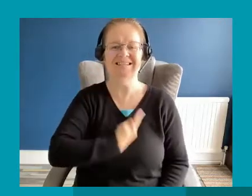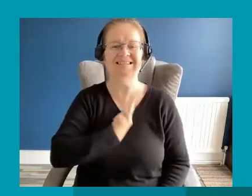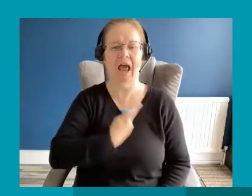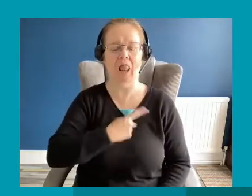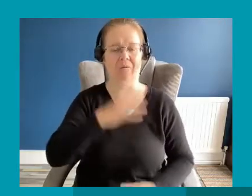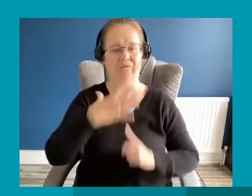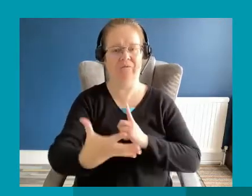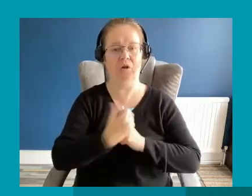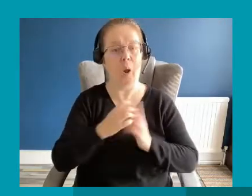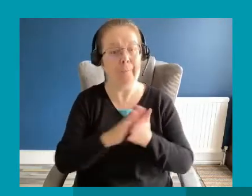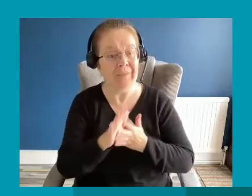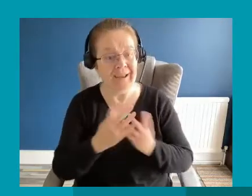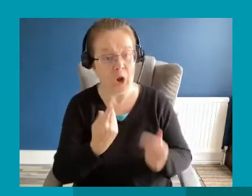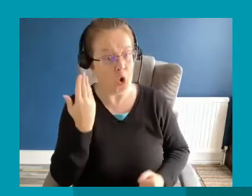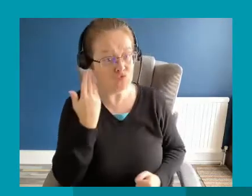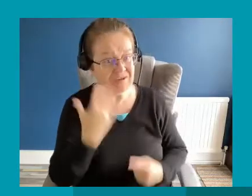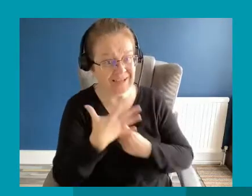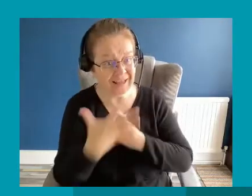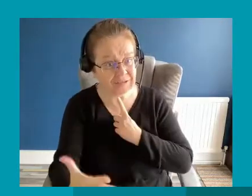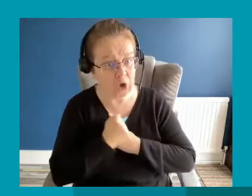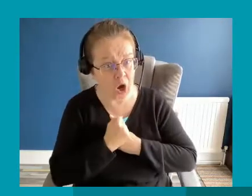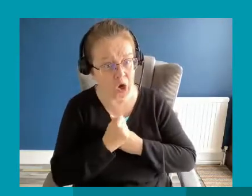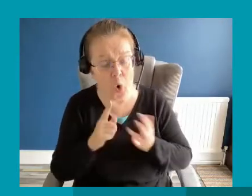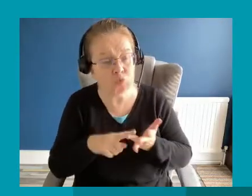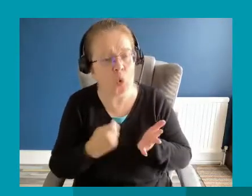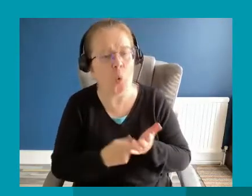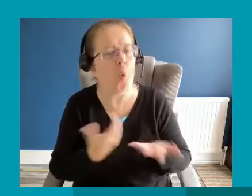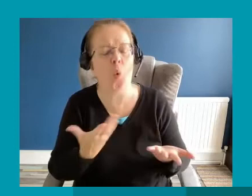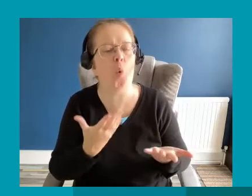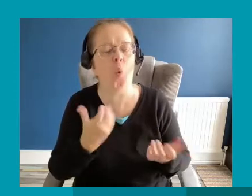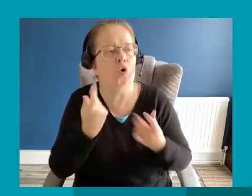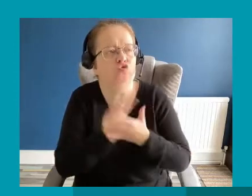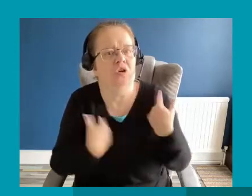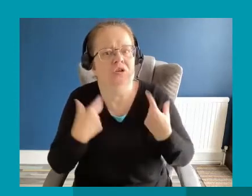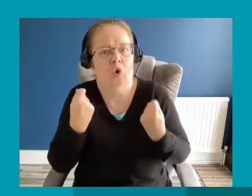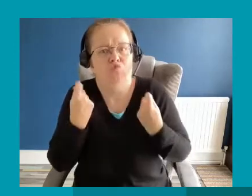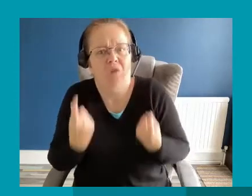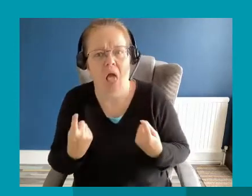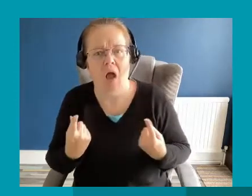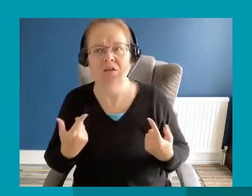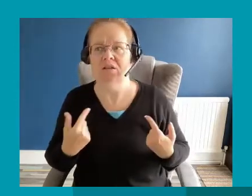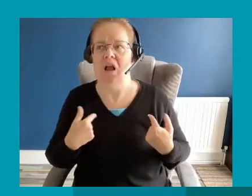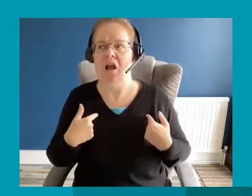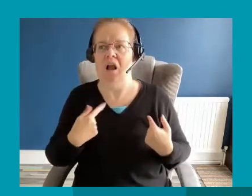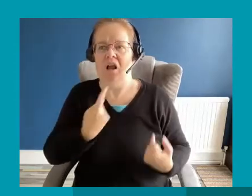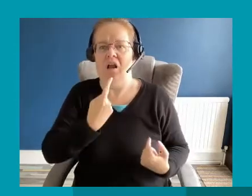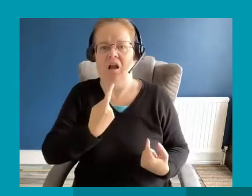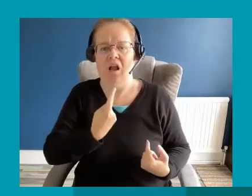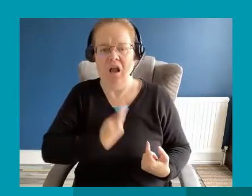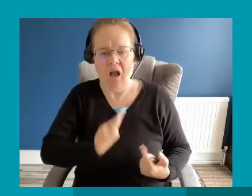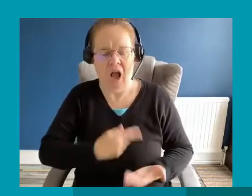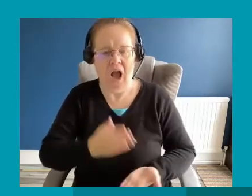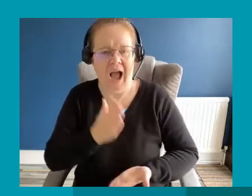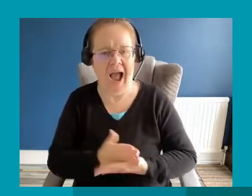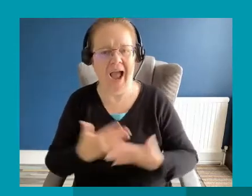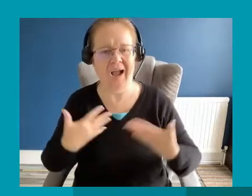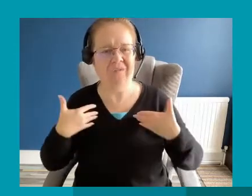been diagnosed or or they've they've just realized that they have a an impairment or health condition. Whatever. That's interesting,